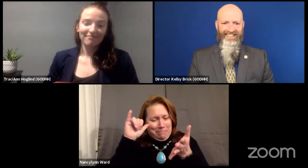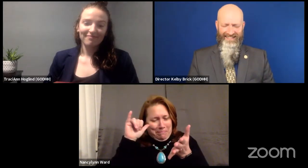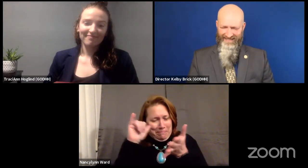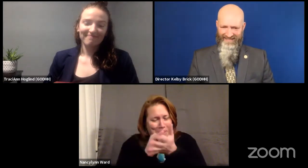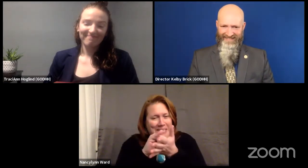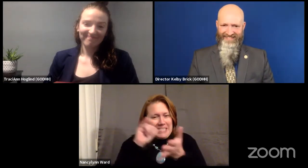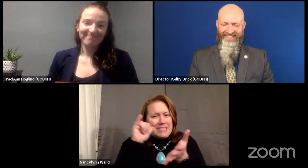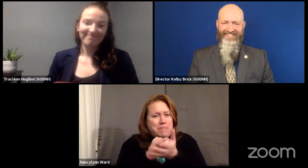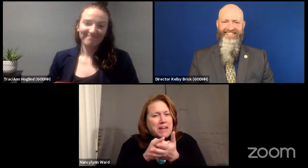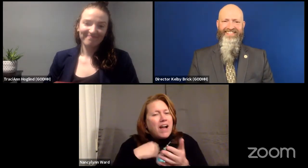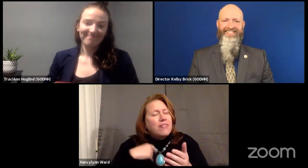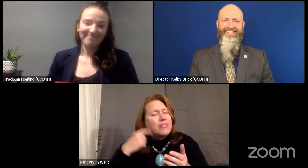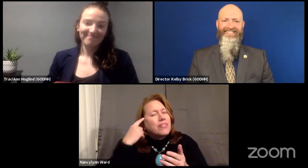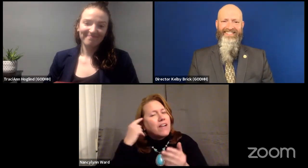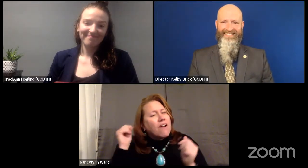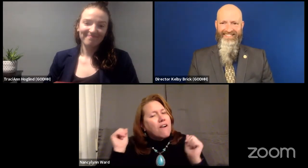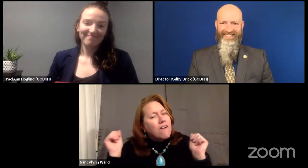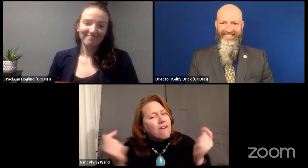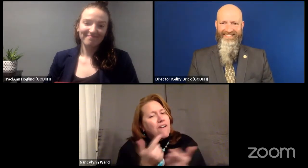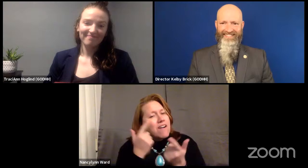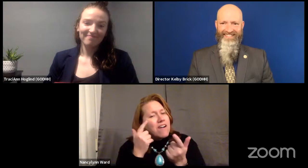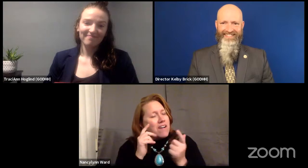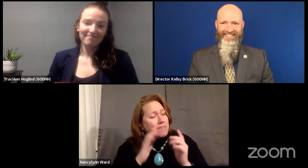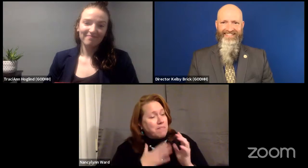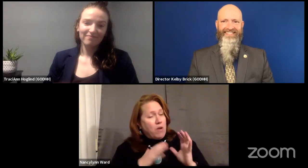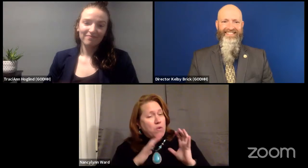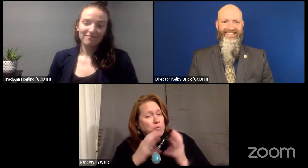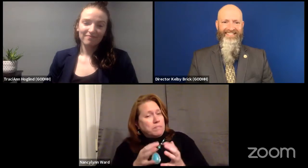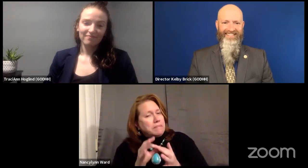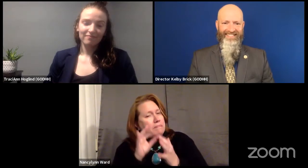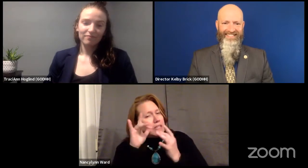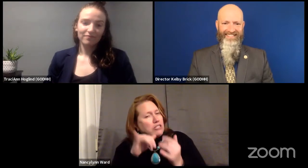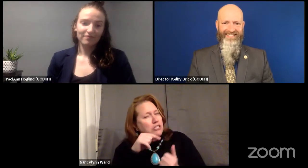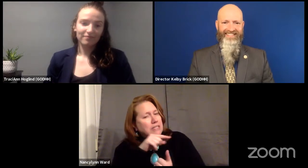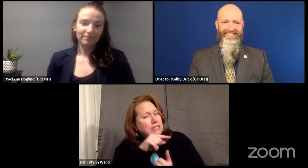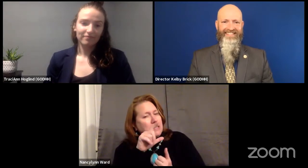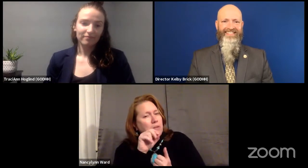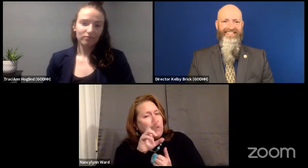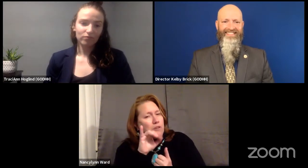do it all by myself, and it would have been impossible to do so. I think really my group